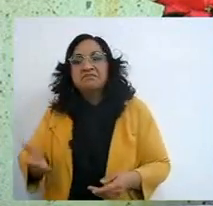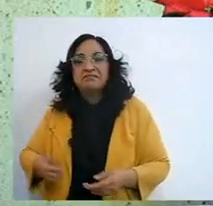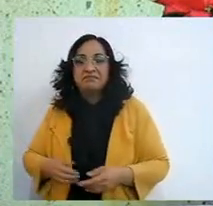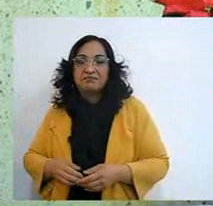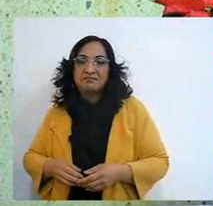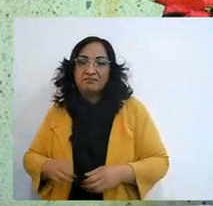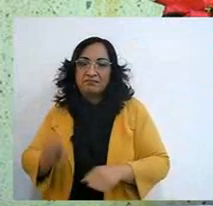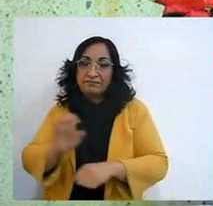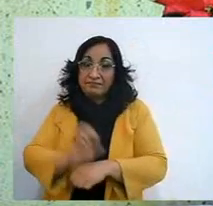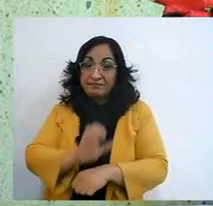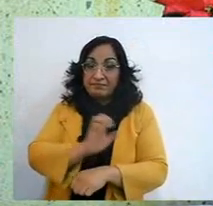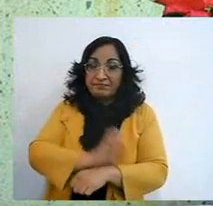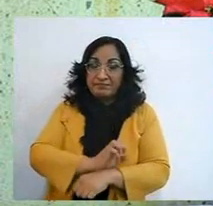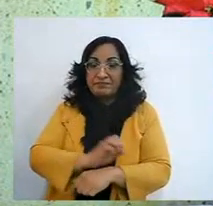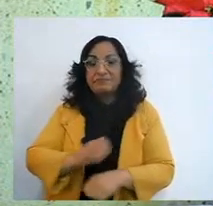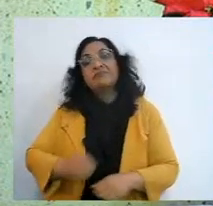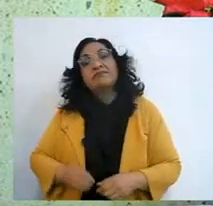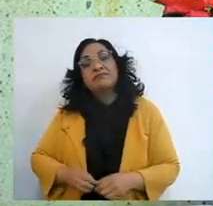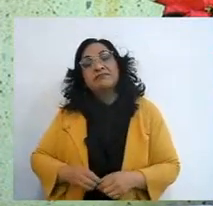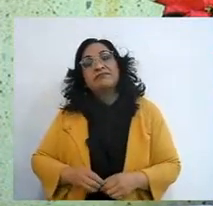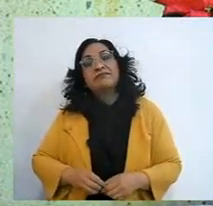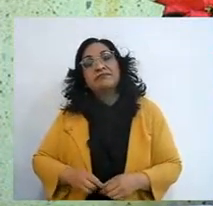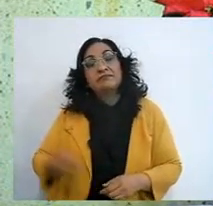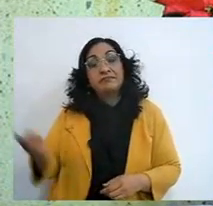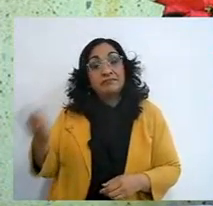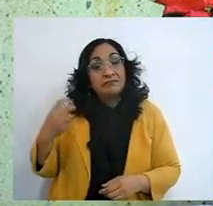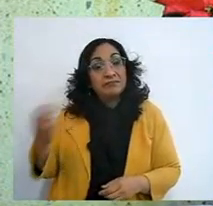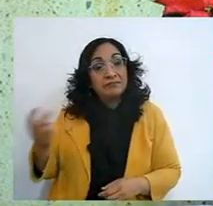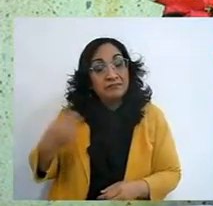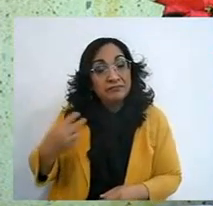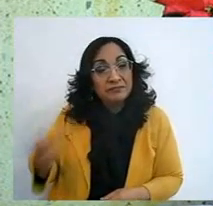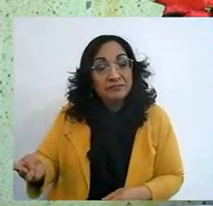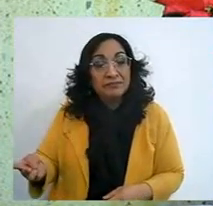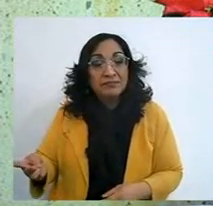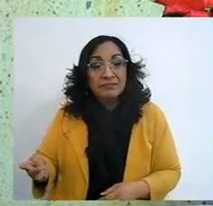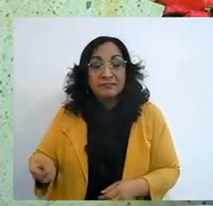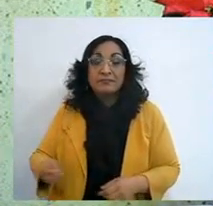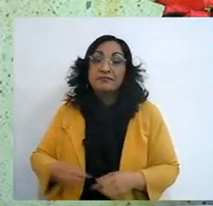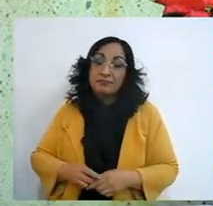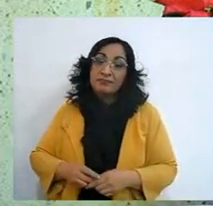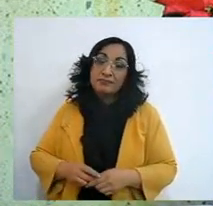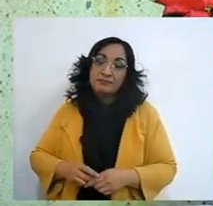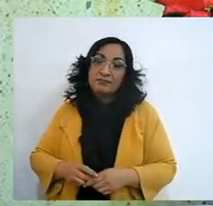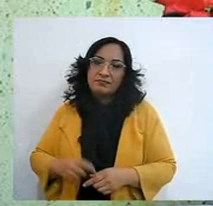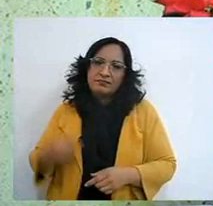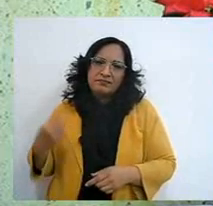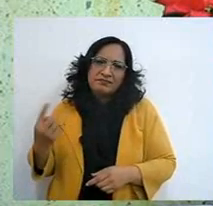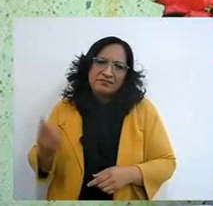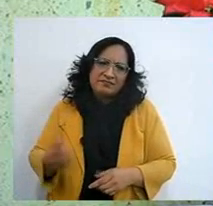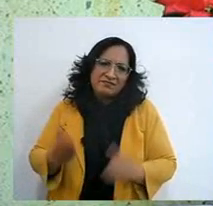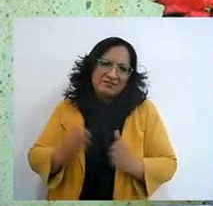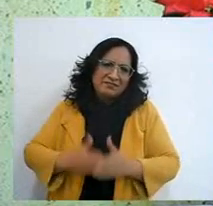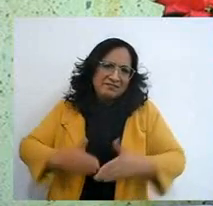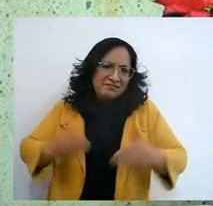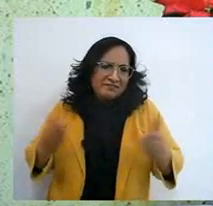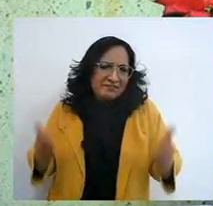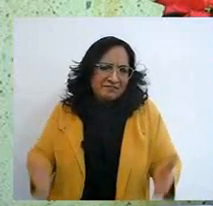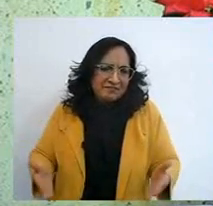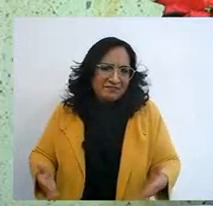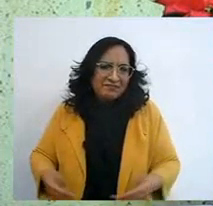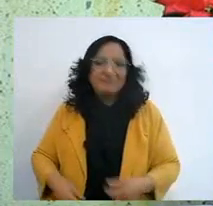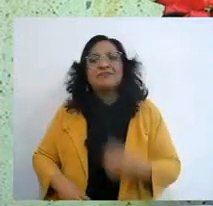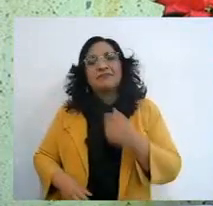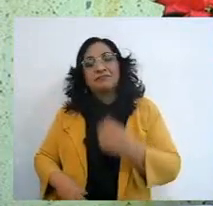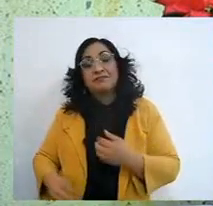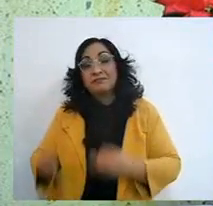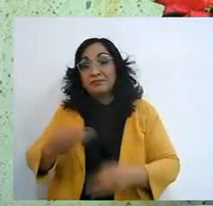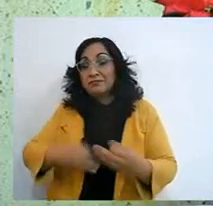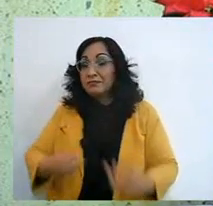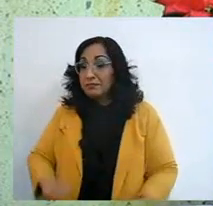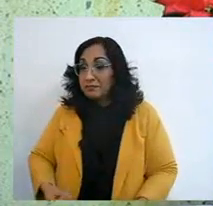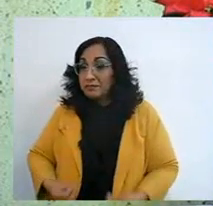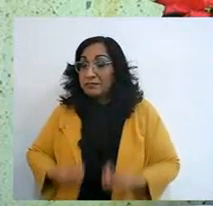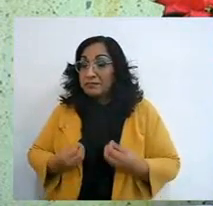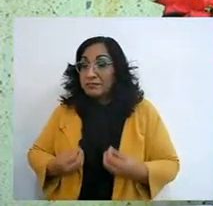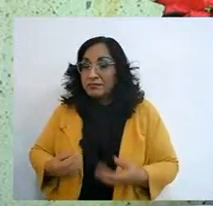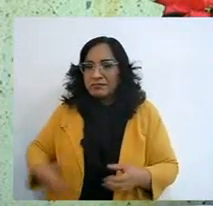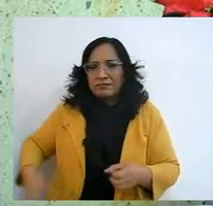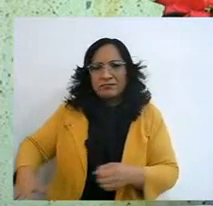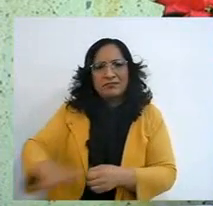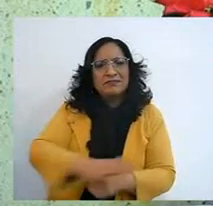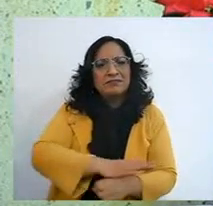So this is an apprenticeship, it was and has been a great apprenticeship in my life, full of blessings,